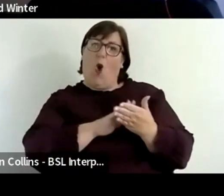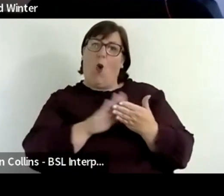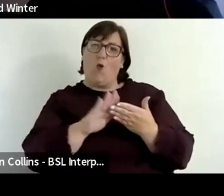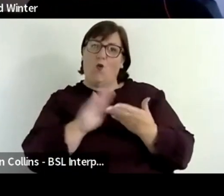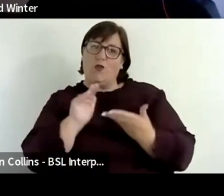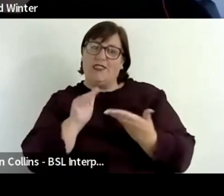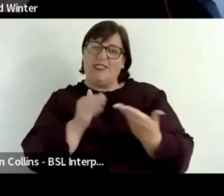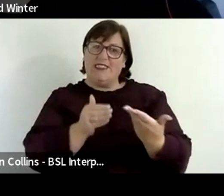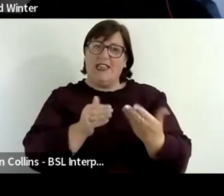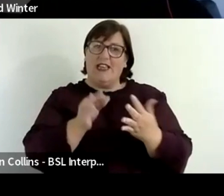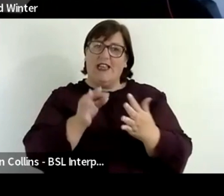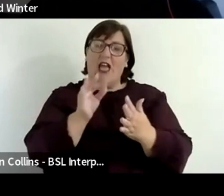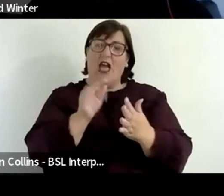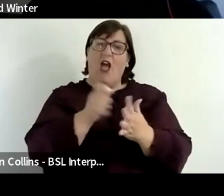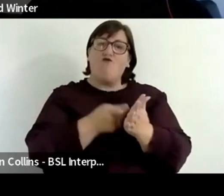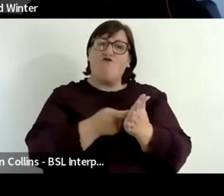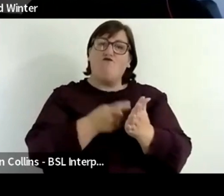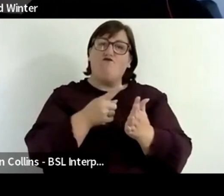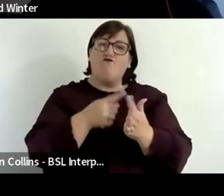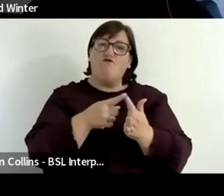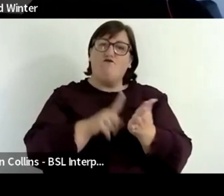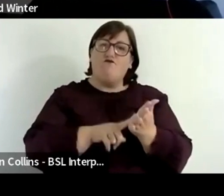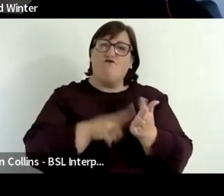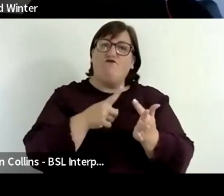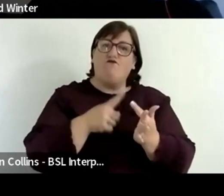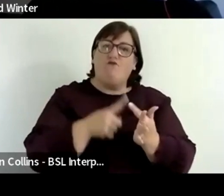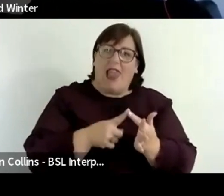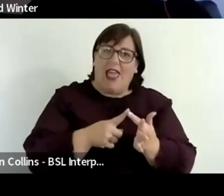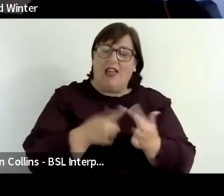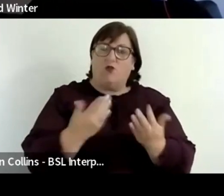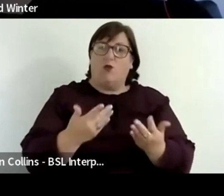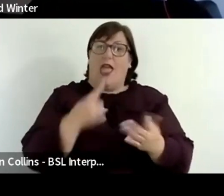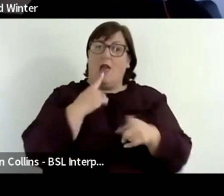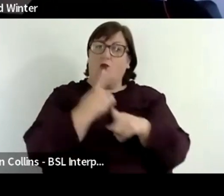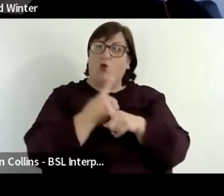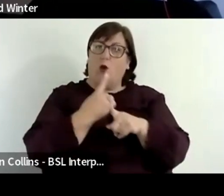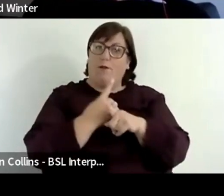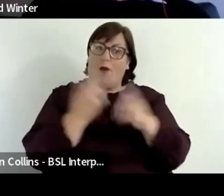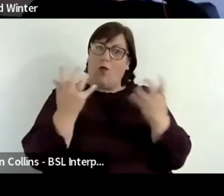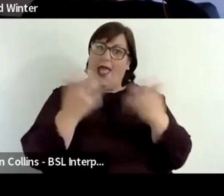Today we will be talking about could engineering and construction jobs for you?